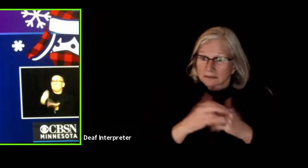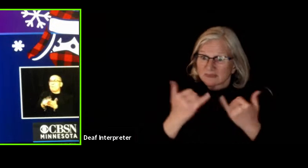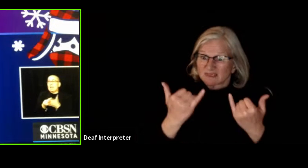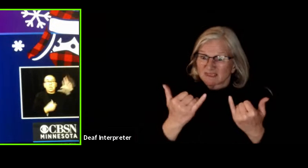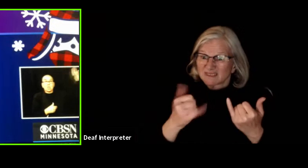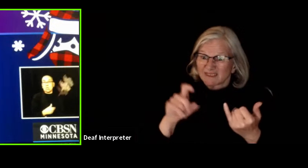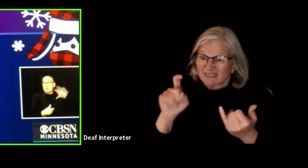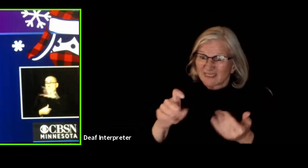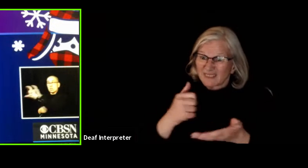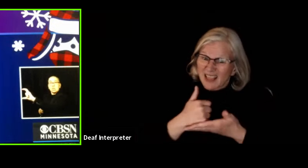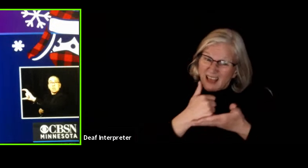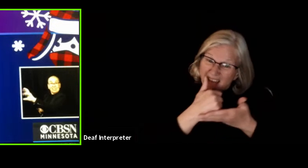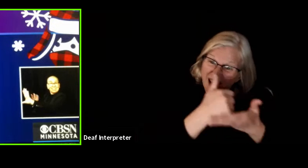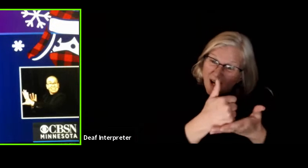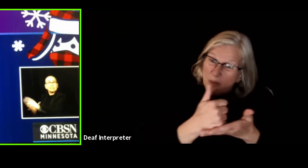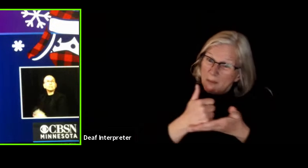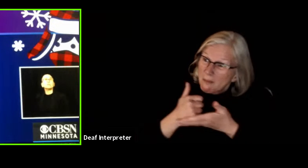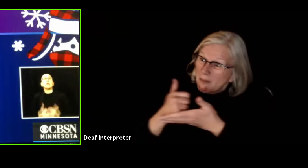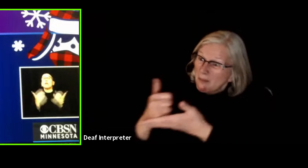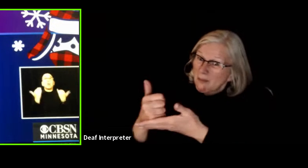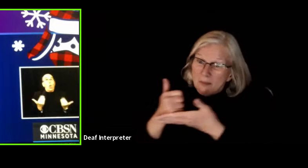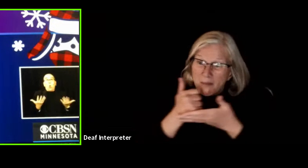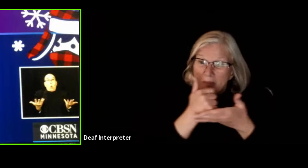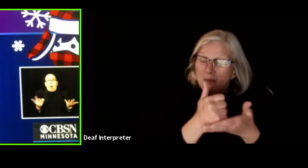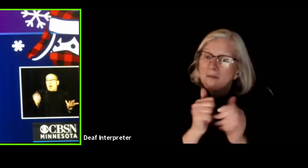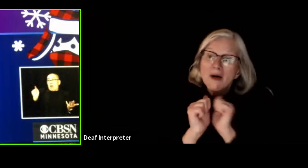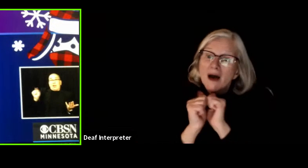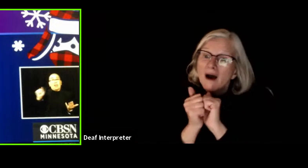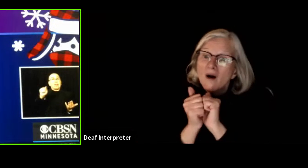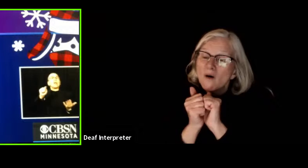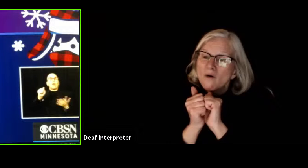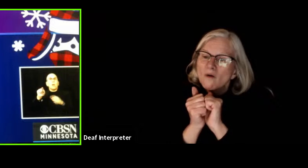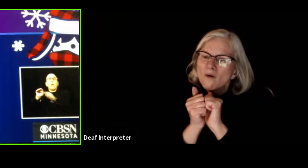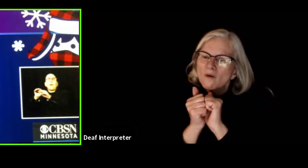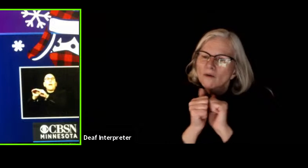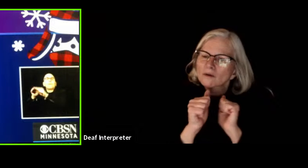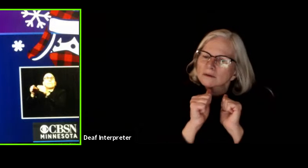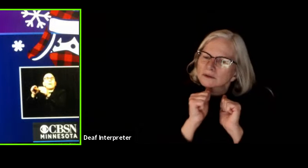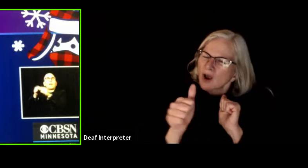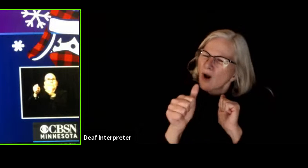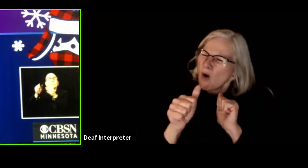OUT IS, LET'S NOT LET THE VIRUS SURGE AGAIN. SO WE'RE GOING TO MAKE SOME CHANGES TODAY AND I'M ASKING AGAIN